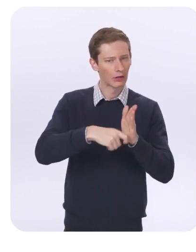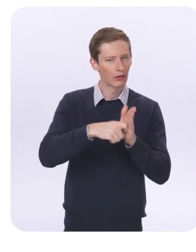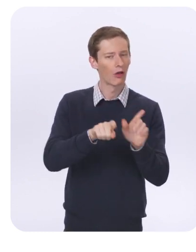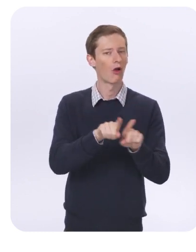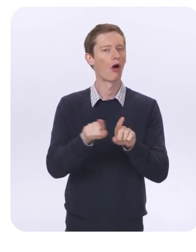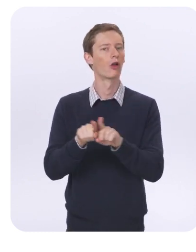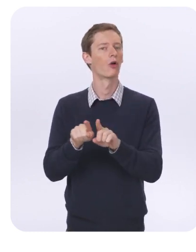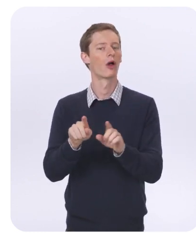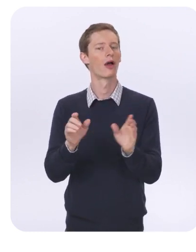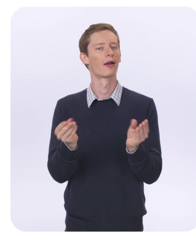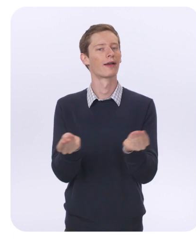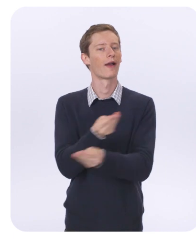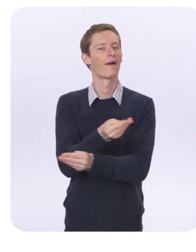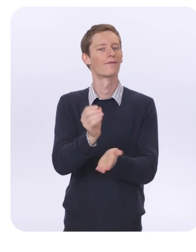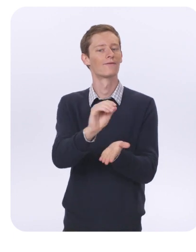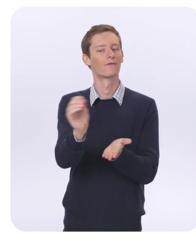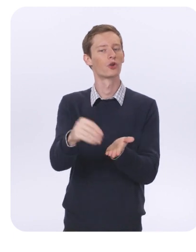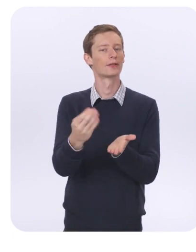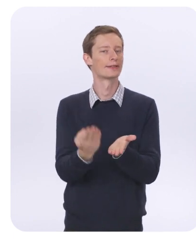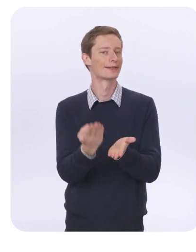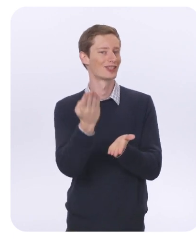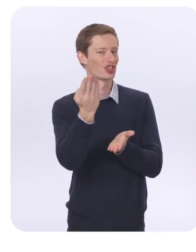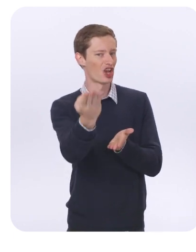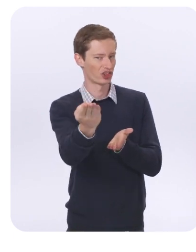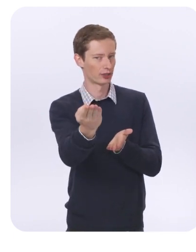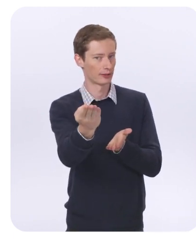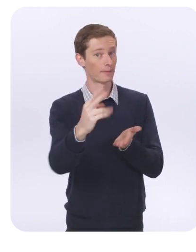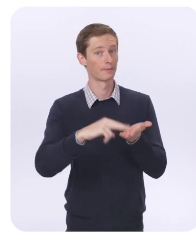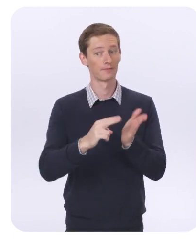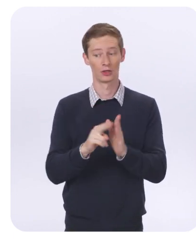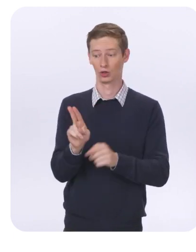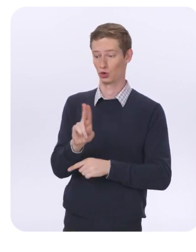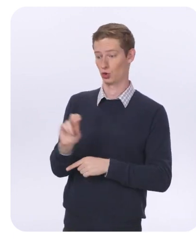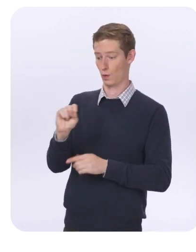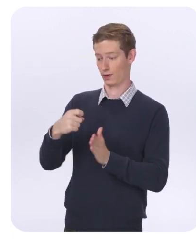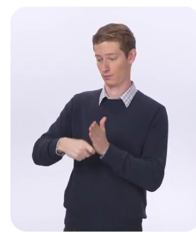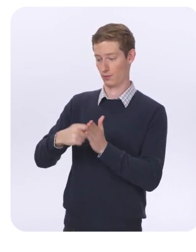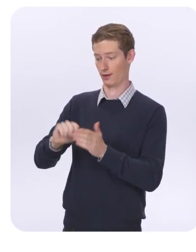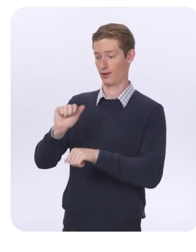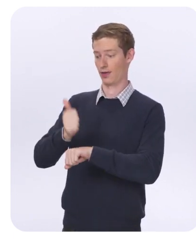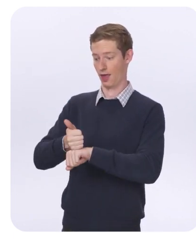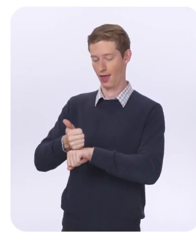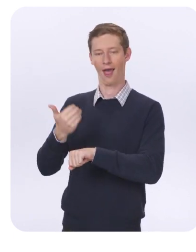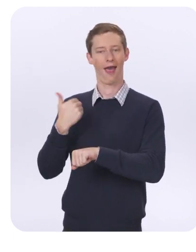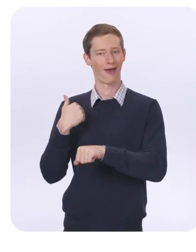the country that you've chosen. This tool is available to you today and could be used for your app,